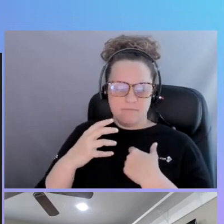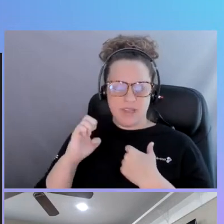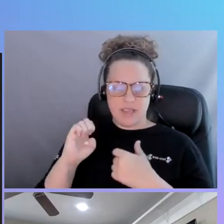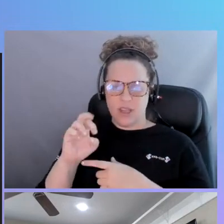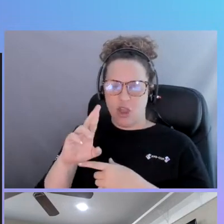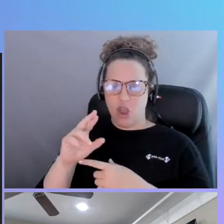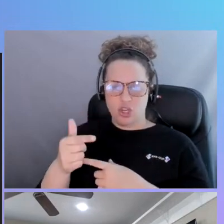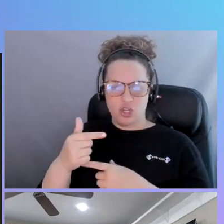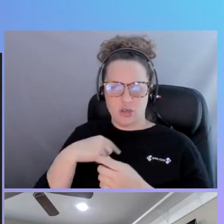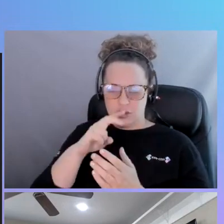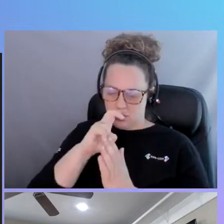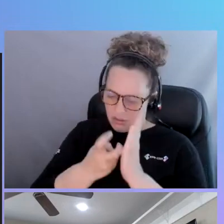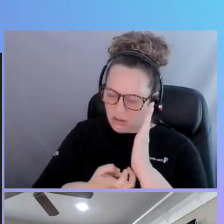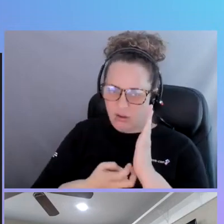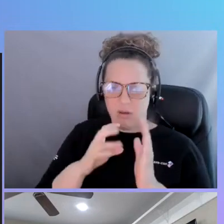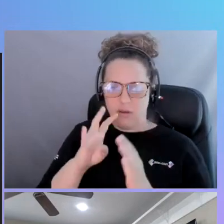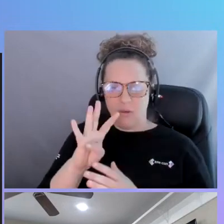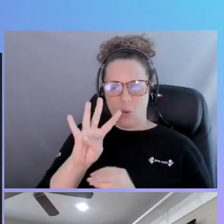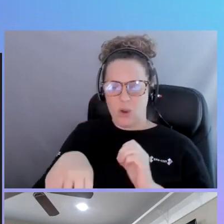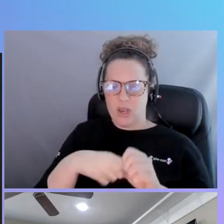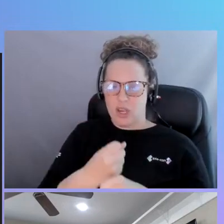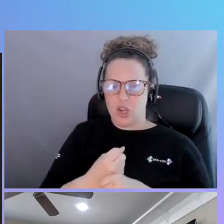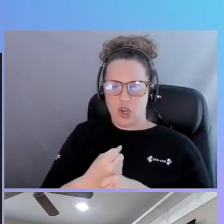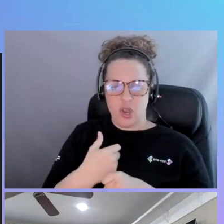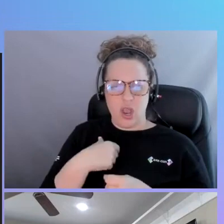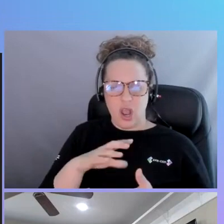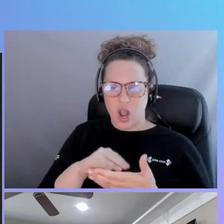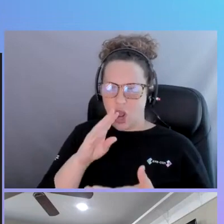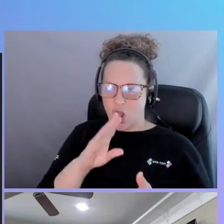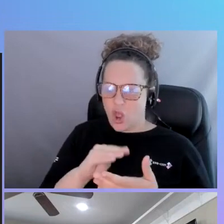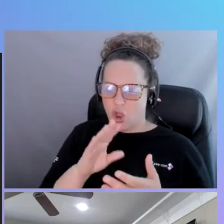four years. Uh, I learned a whole lot doing it. Uh, I